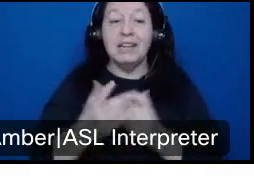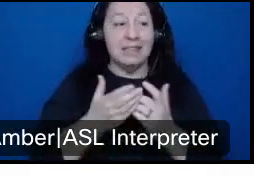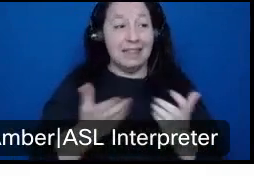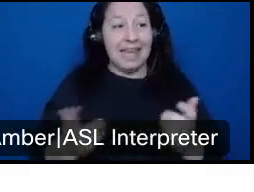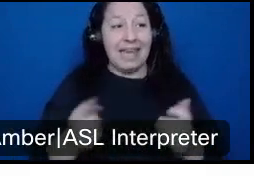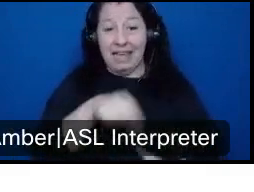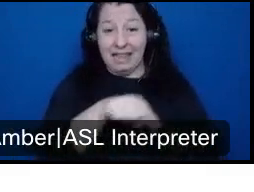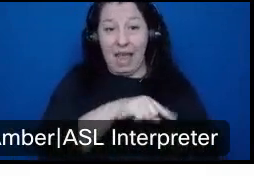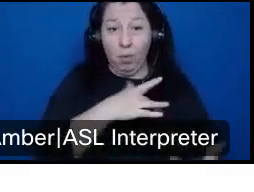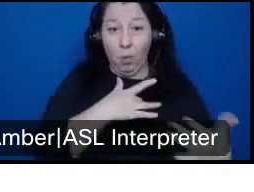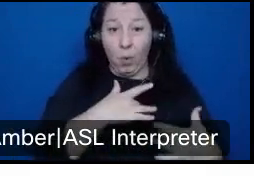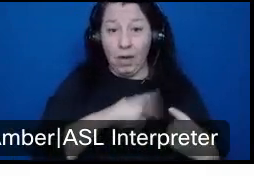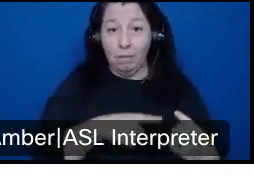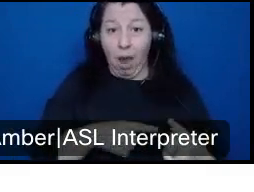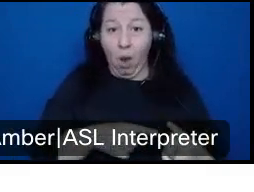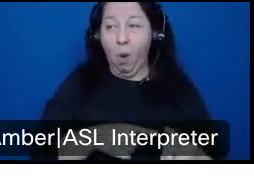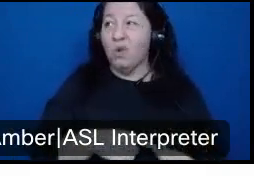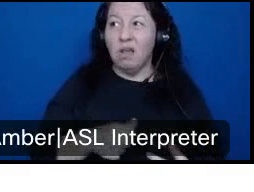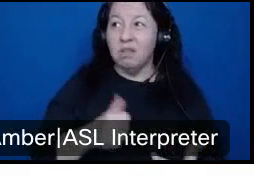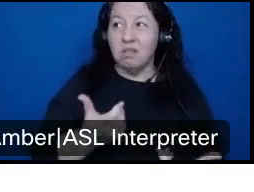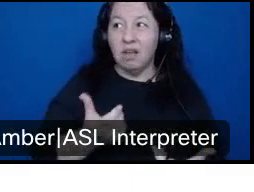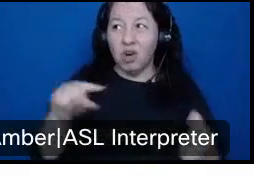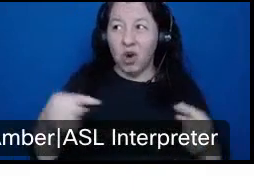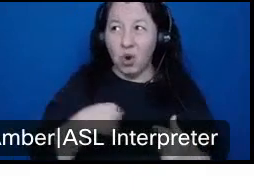Isn't actually happening, but how would they know that.